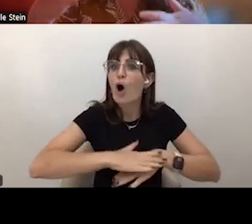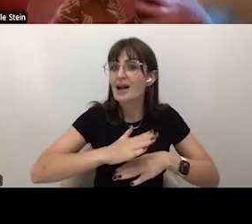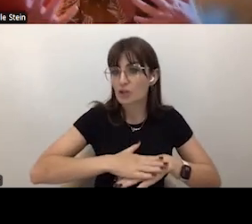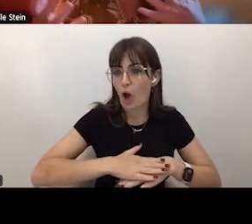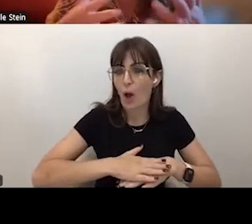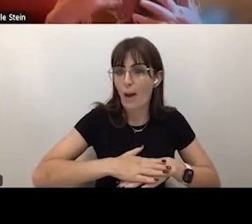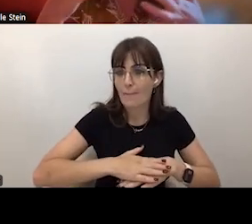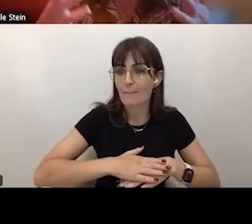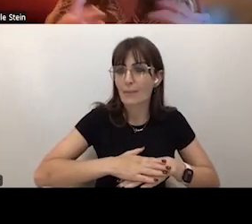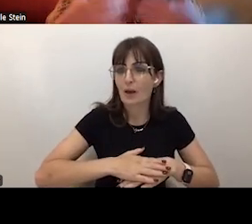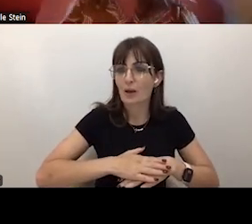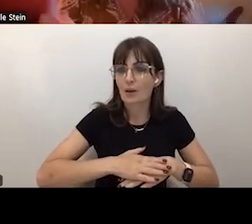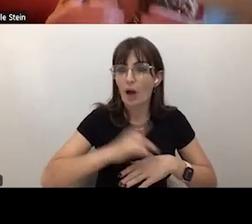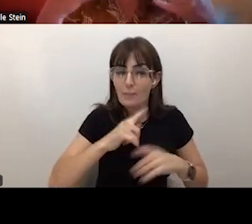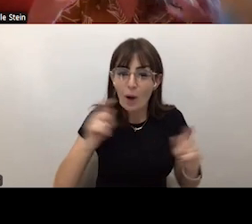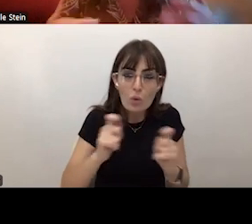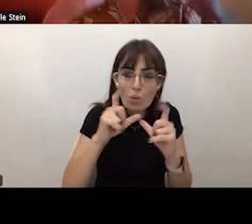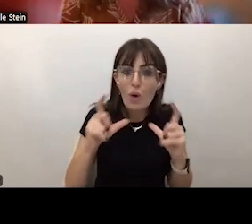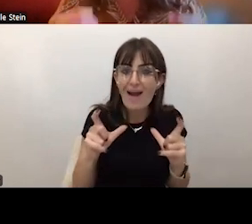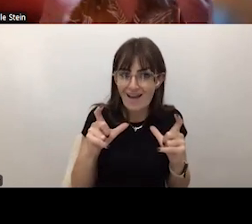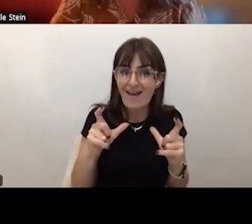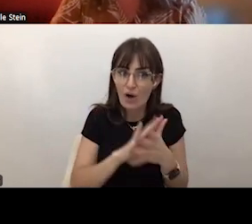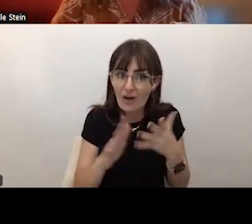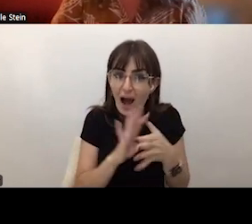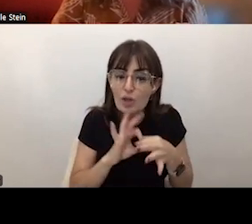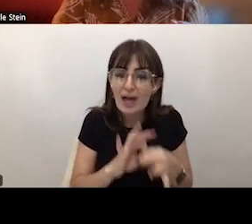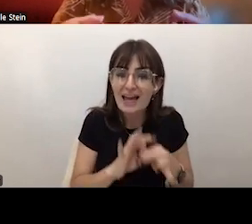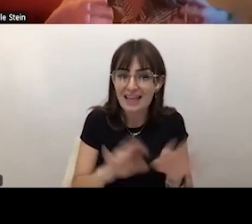that you are aware of how they are engaging with the organisation.